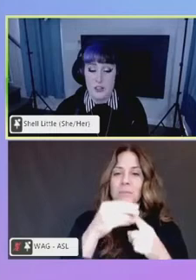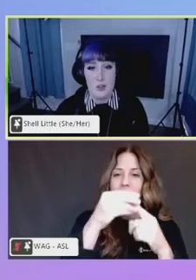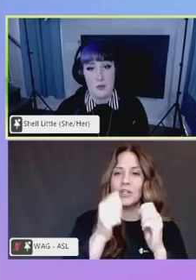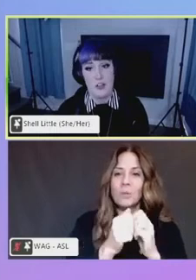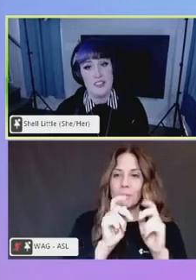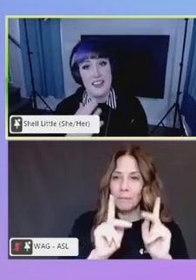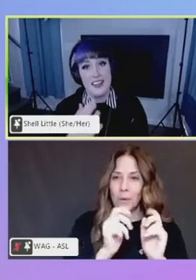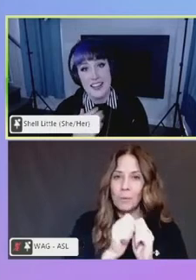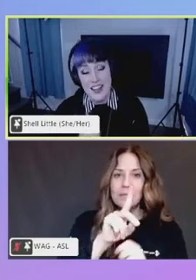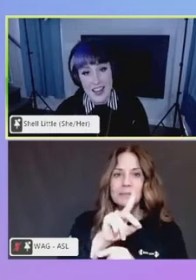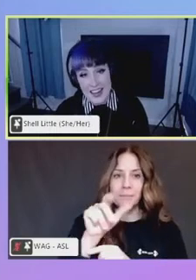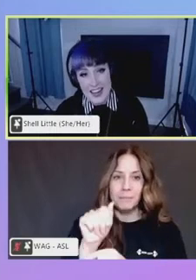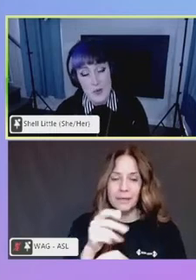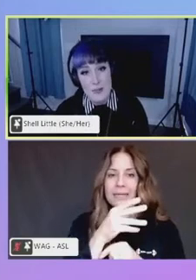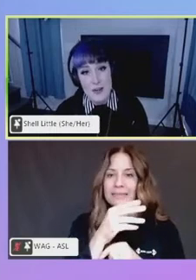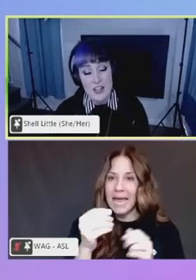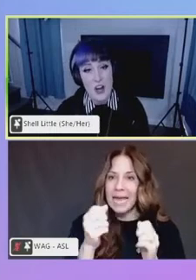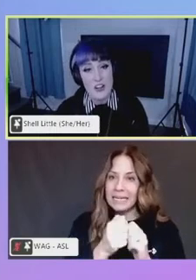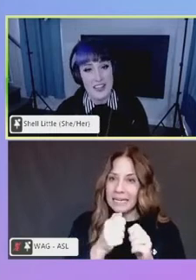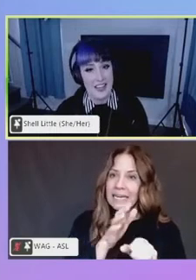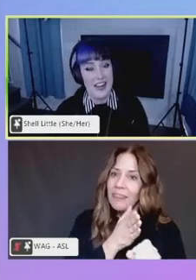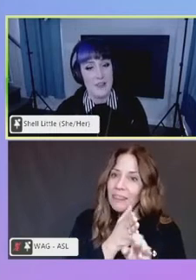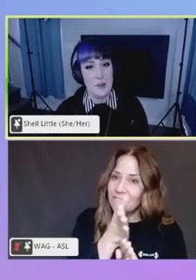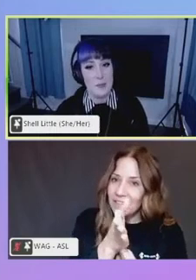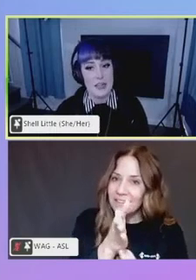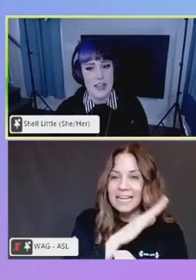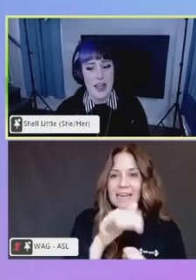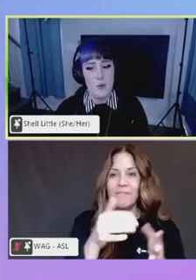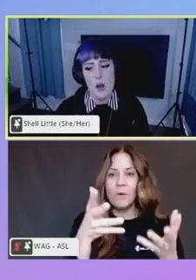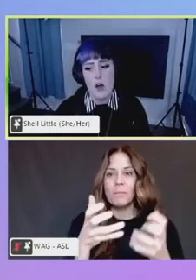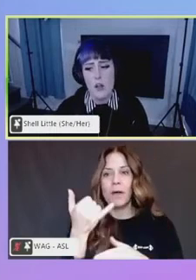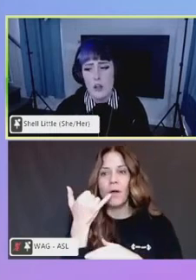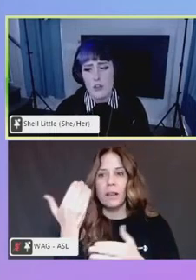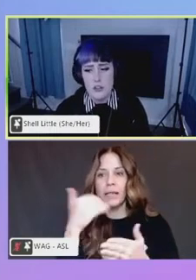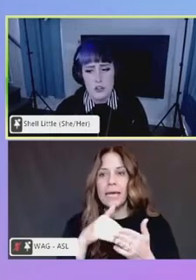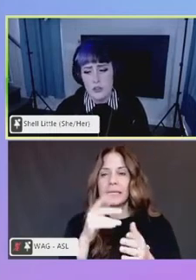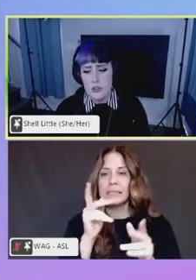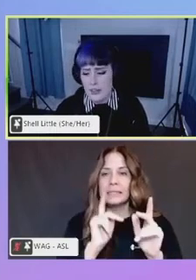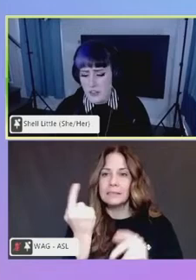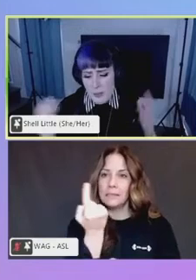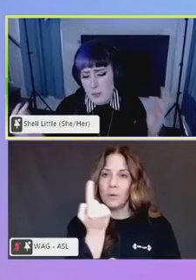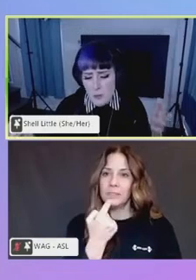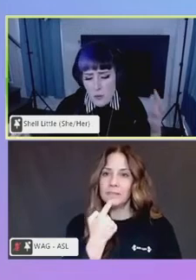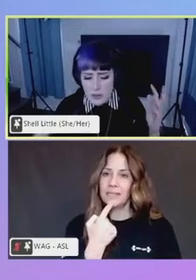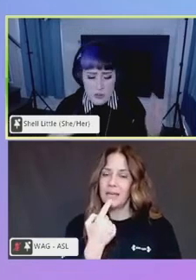out. And advocacy fatigue is real. It is an issue in the field, especially with disabilities and for